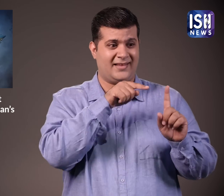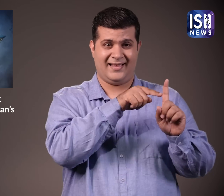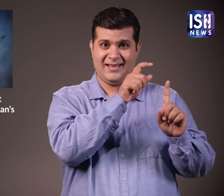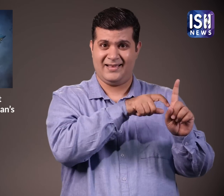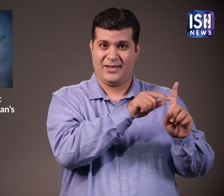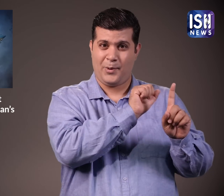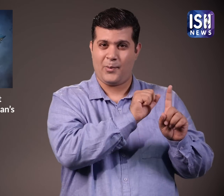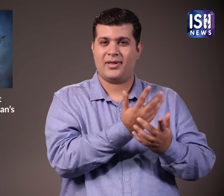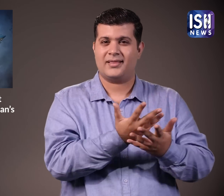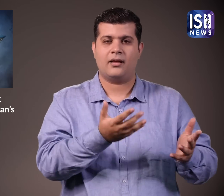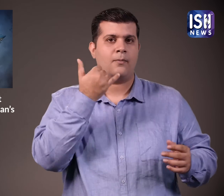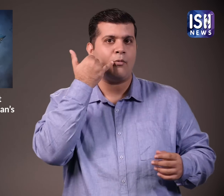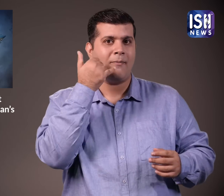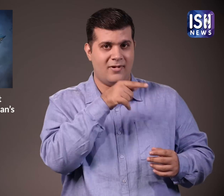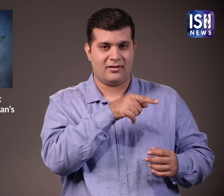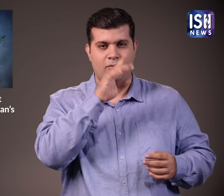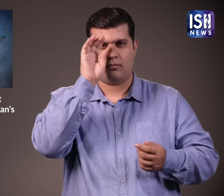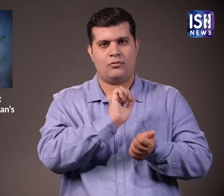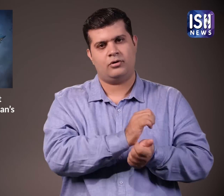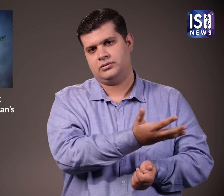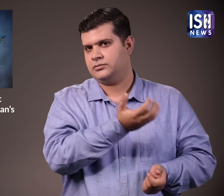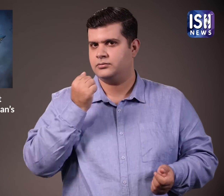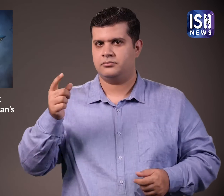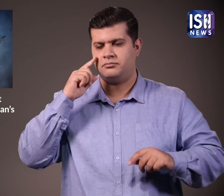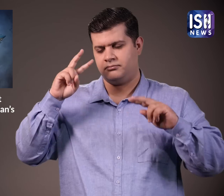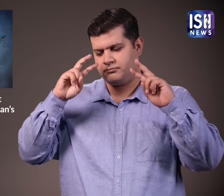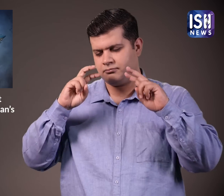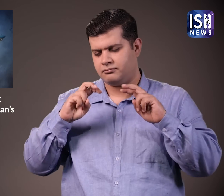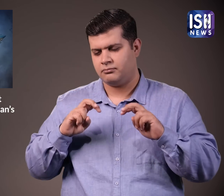The Police also seized and examined the deceased’s mobile.